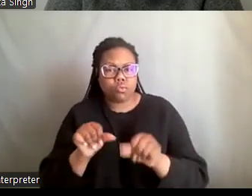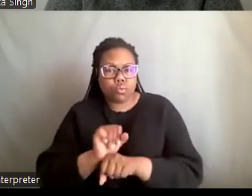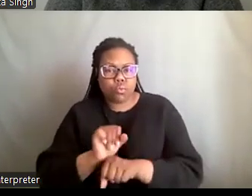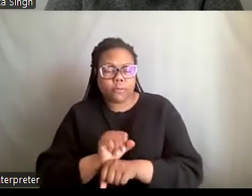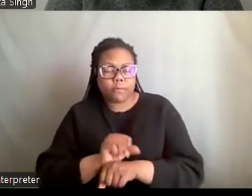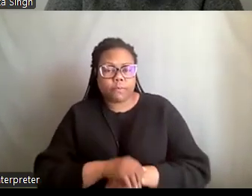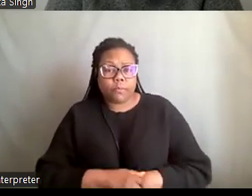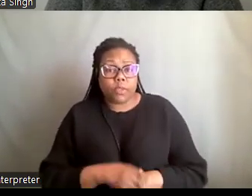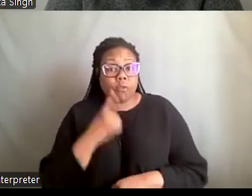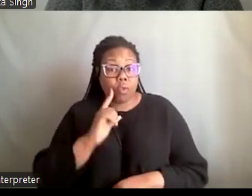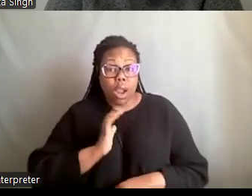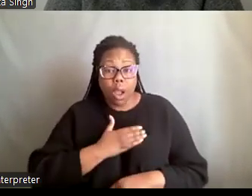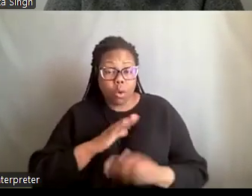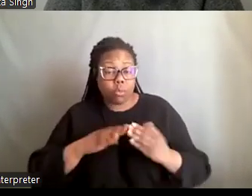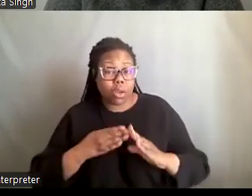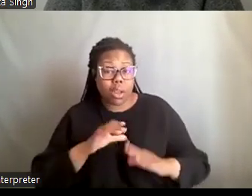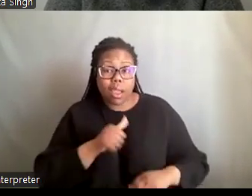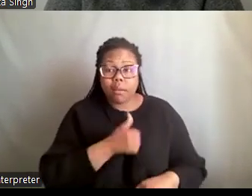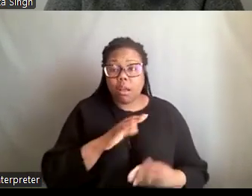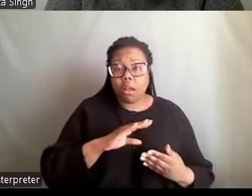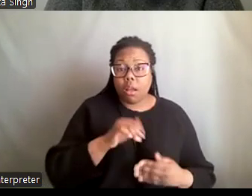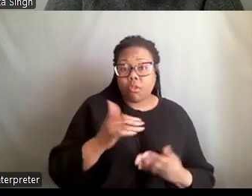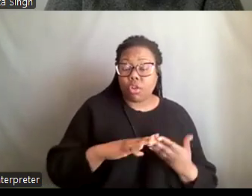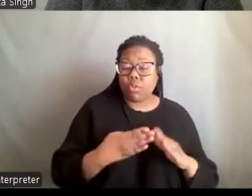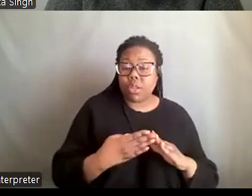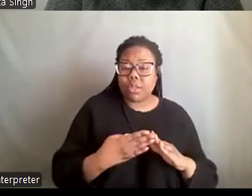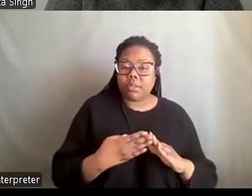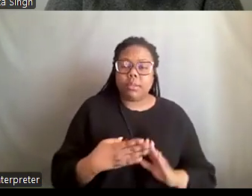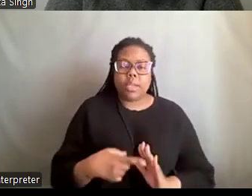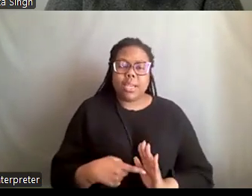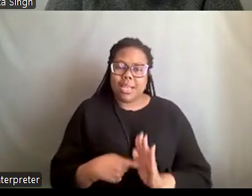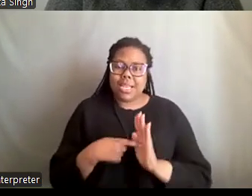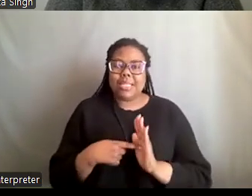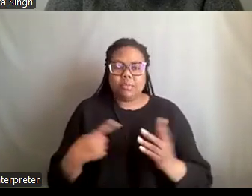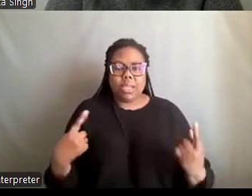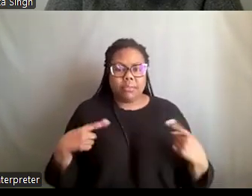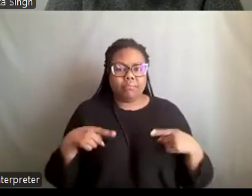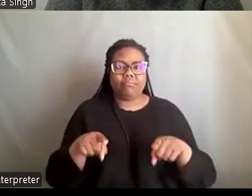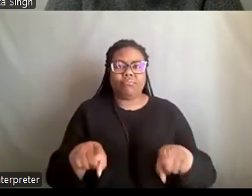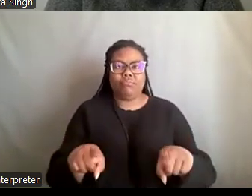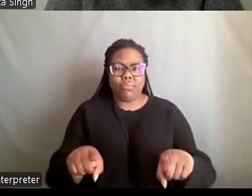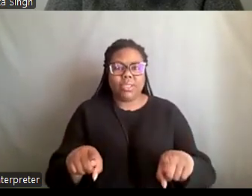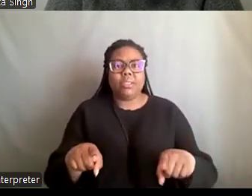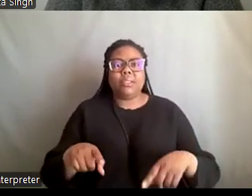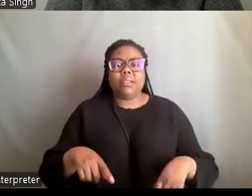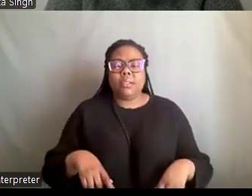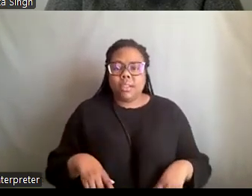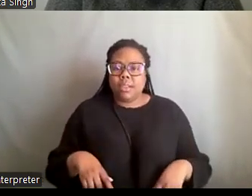moment for us to continue to organize for our community and other communities and it has to be